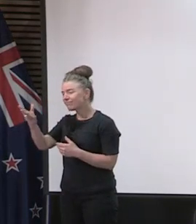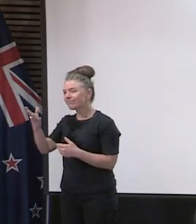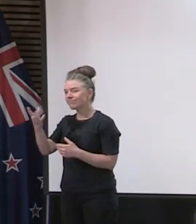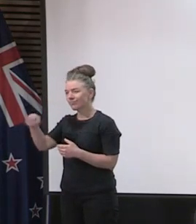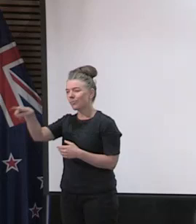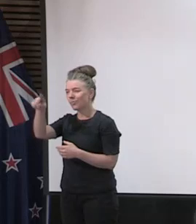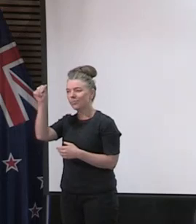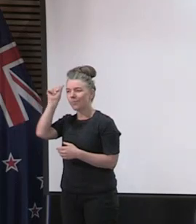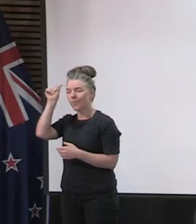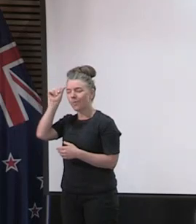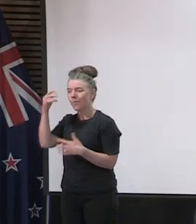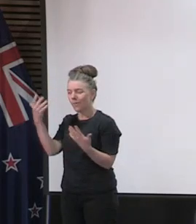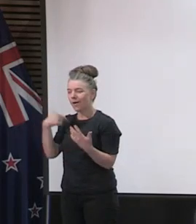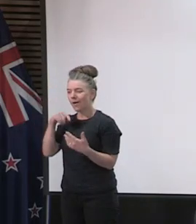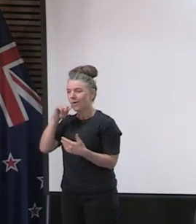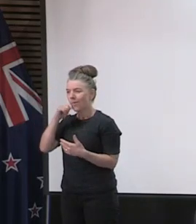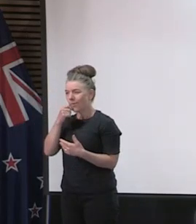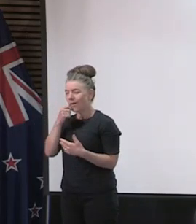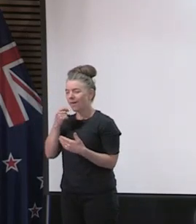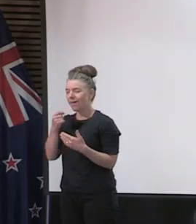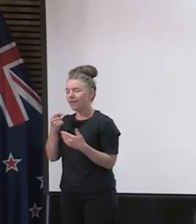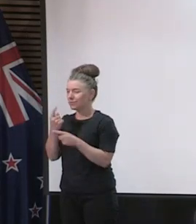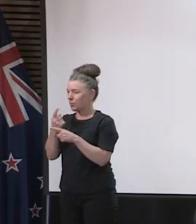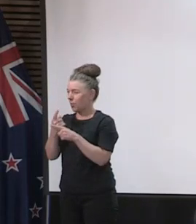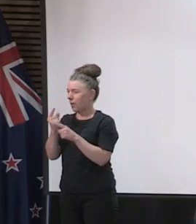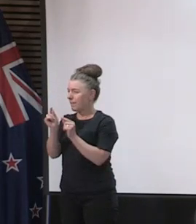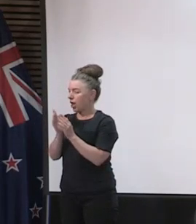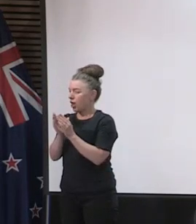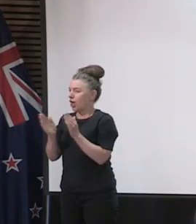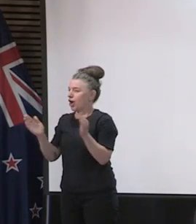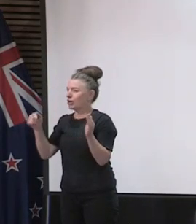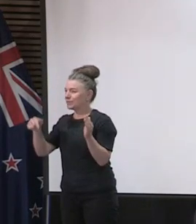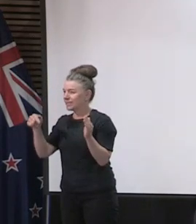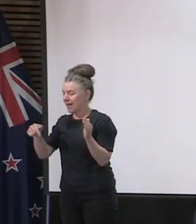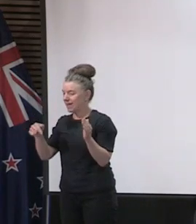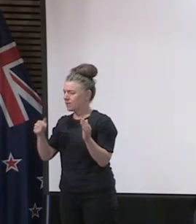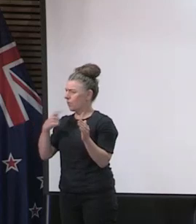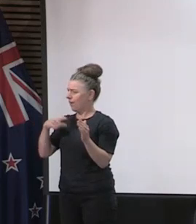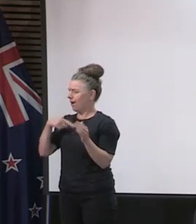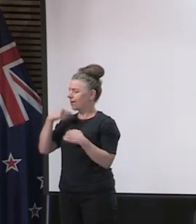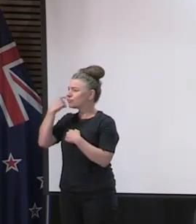Tena koutou katoa. Just as a bit of a heads-up, I think you are all aware I will be making some